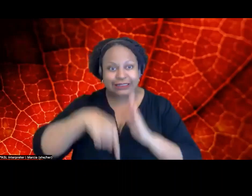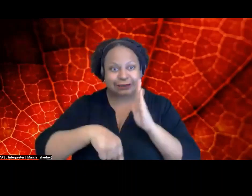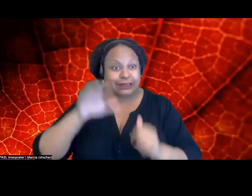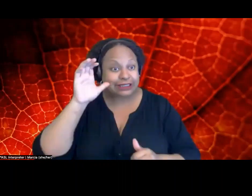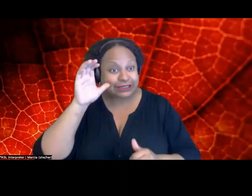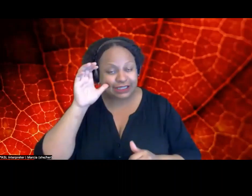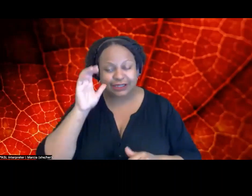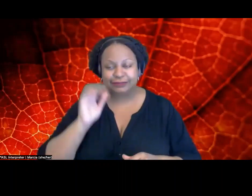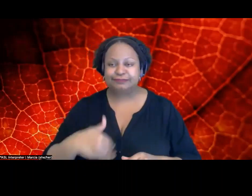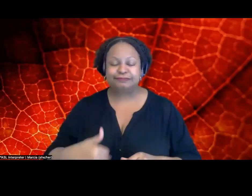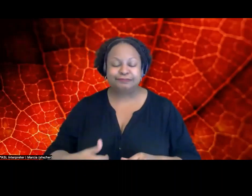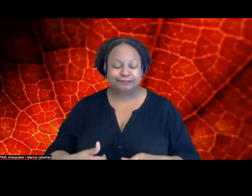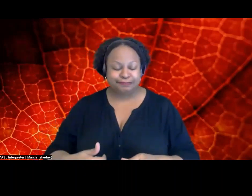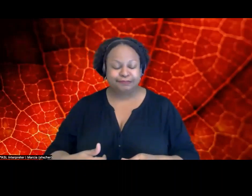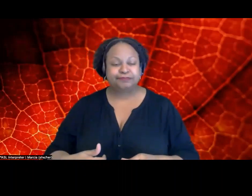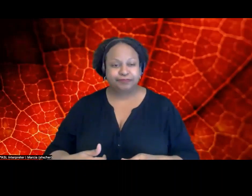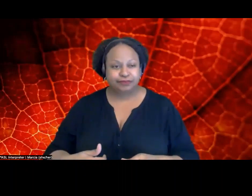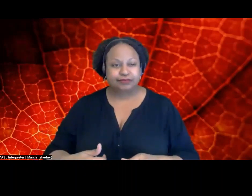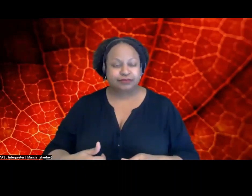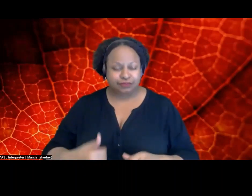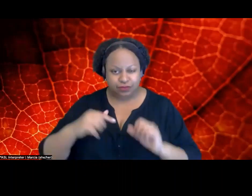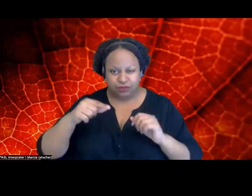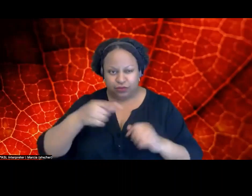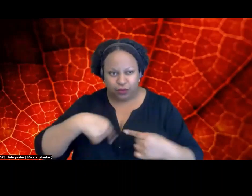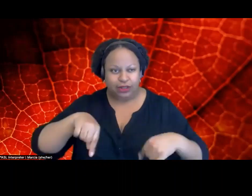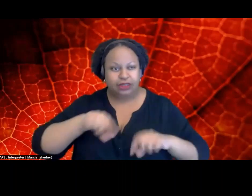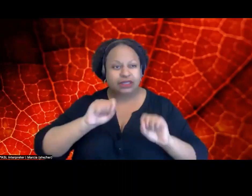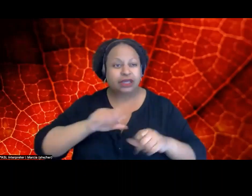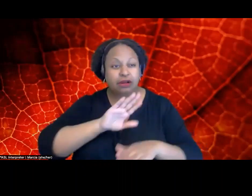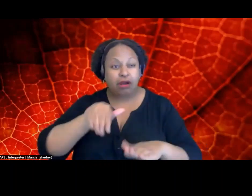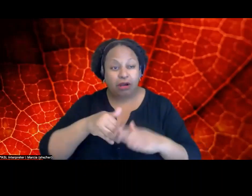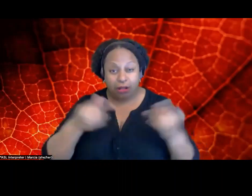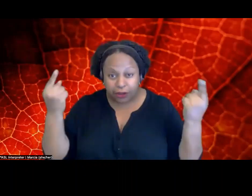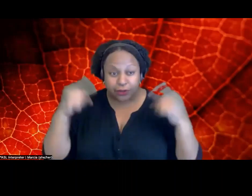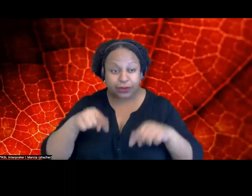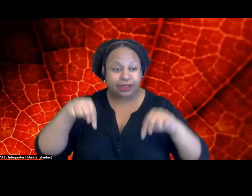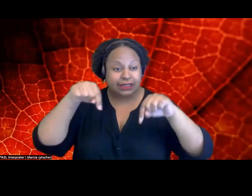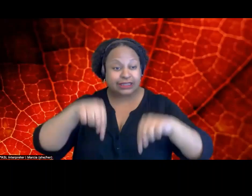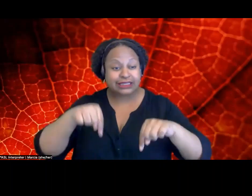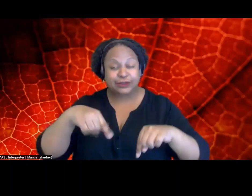I think we can all agree that this was an exceptional learning opportunity.